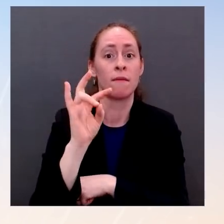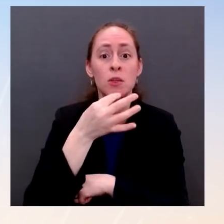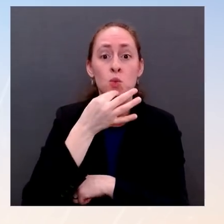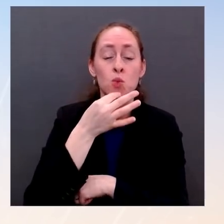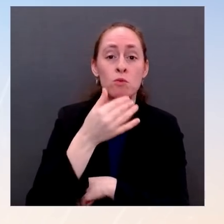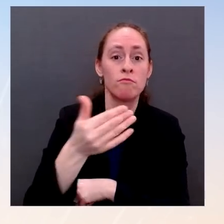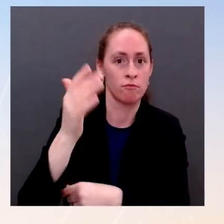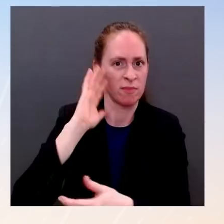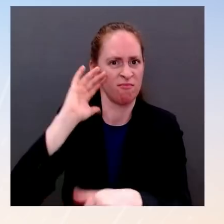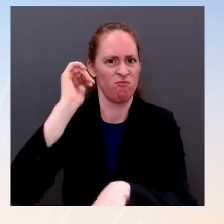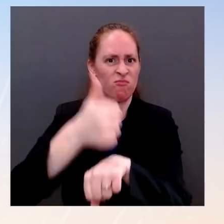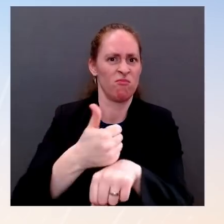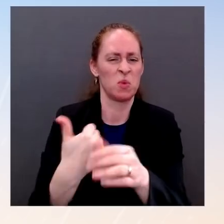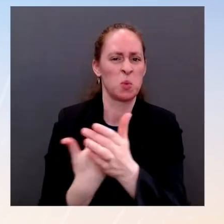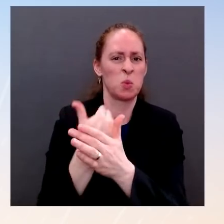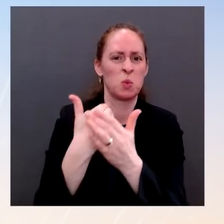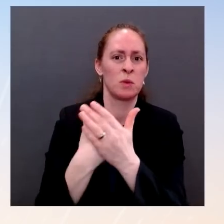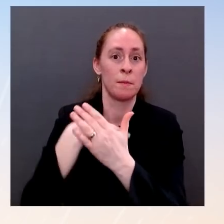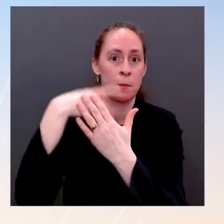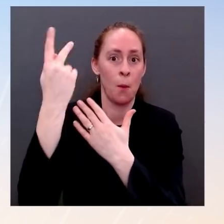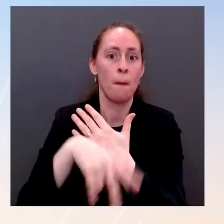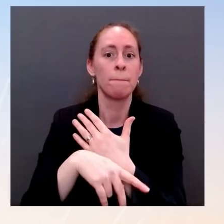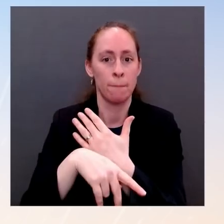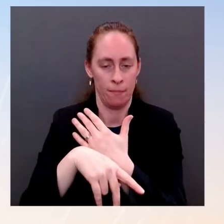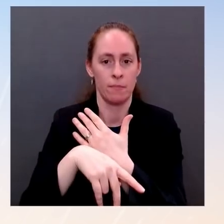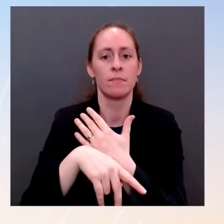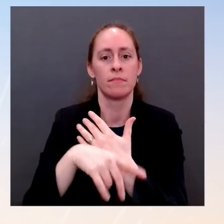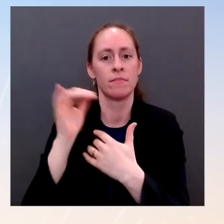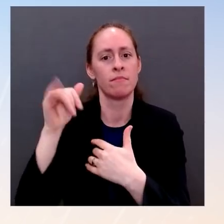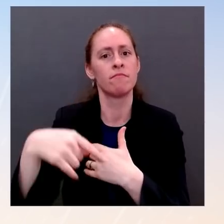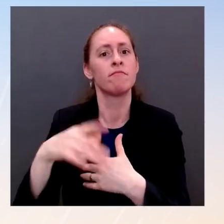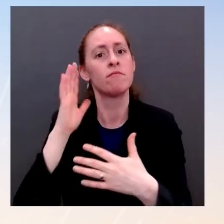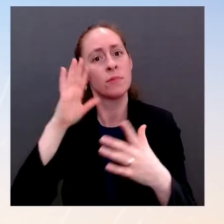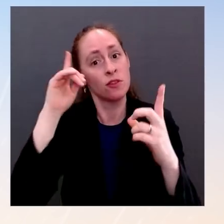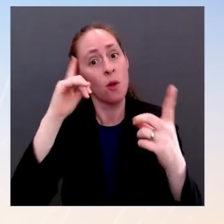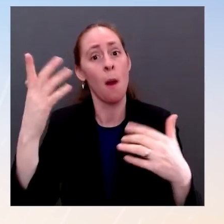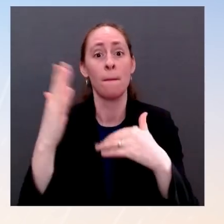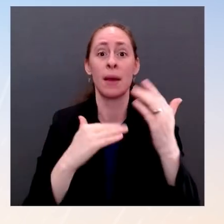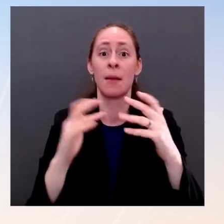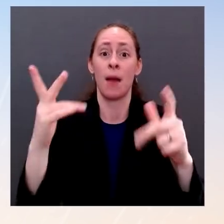that will exemplify exactly what Build Back Better World is all about. Ms. Psaki: Jacqui. The Press: Thank you.